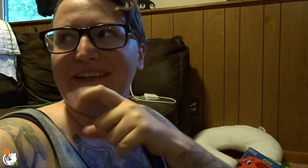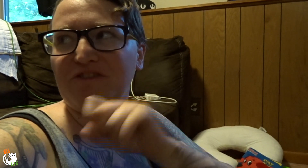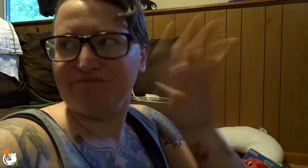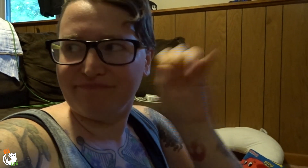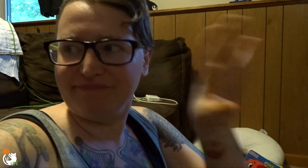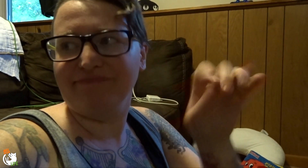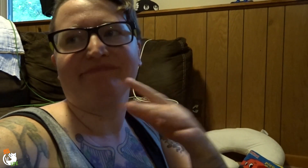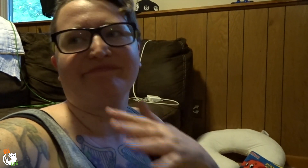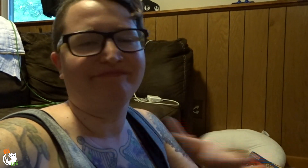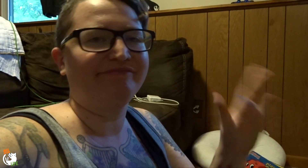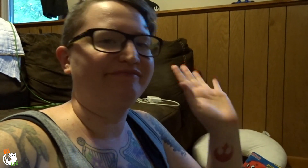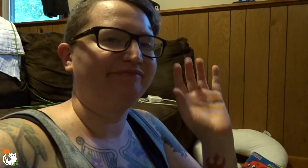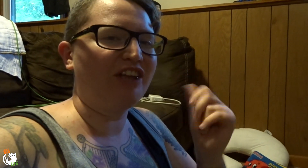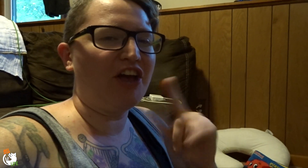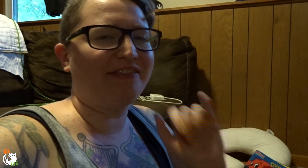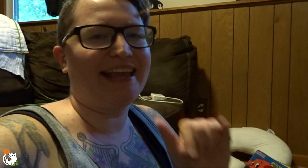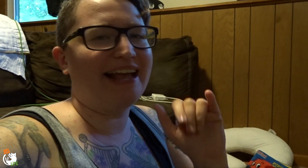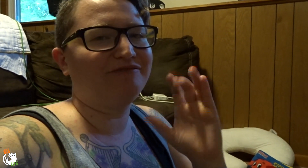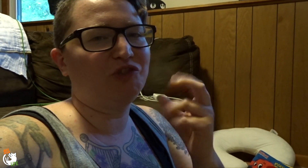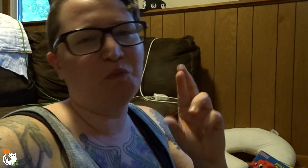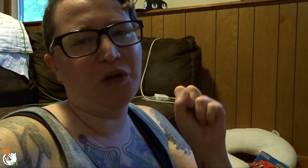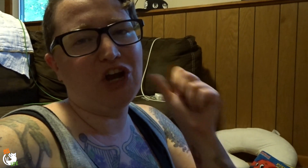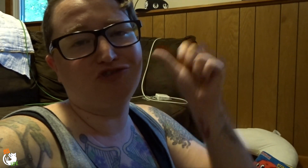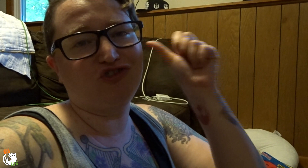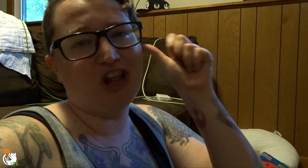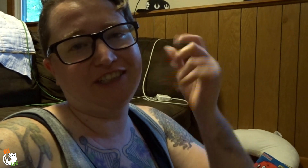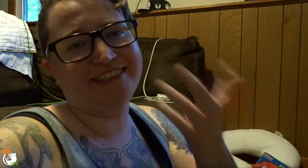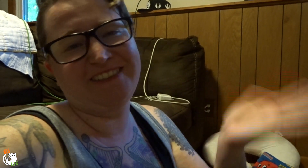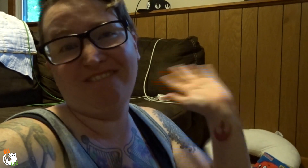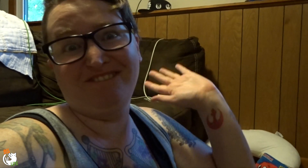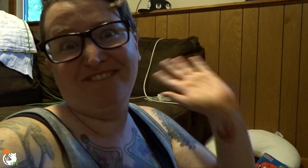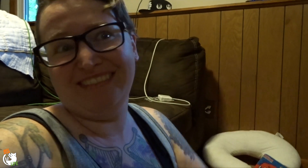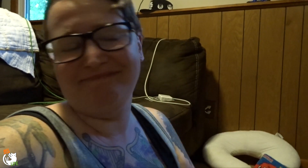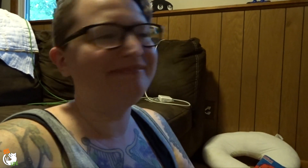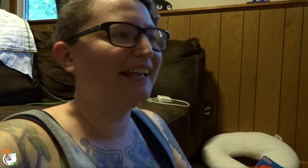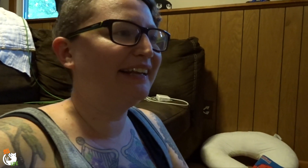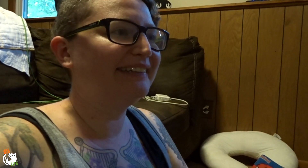So we got some folded clothes we got to put away and all of those adult chore things.